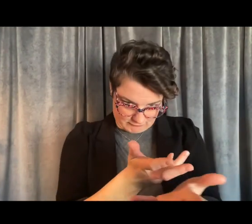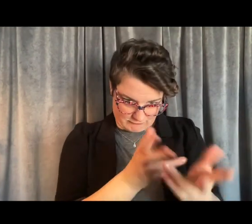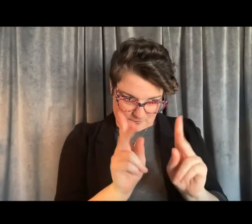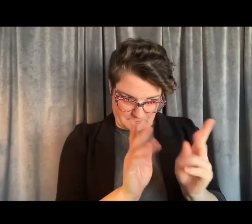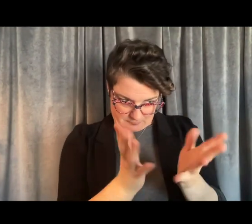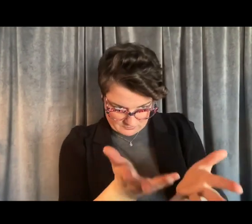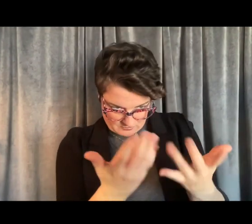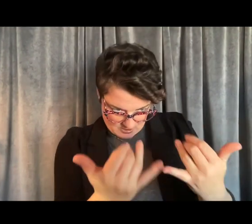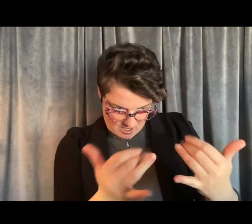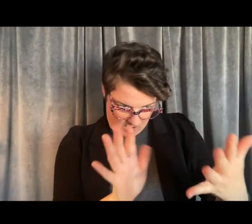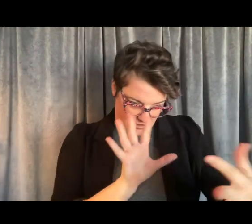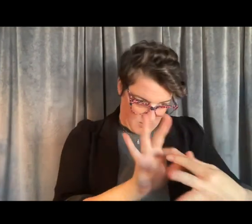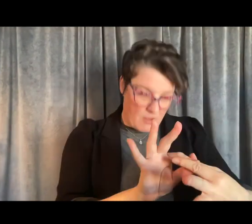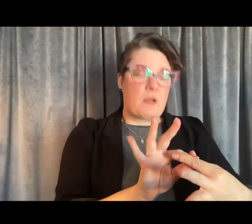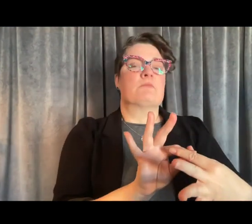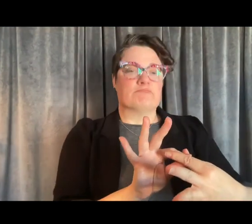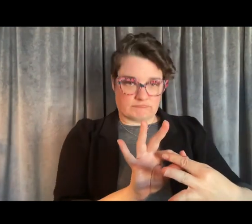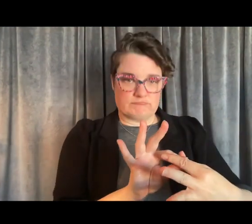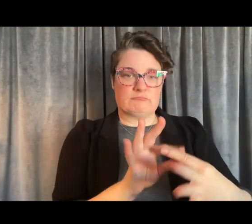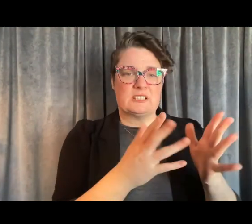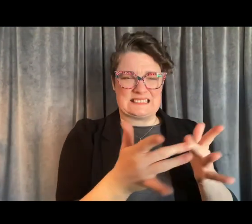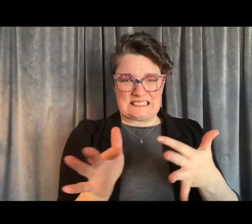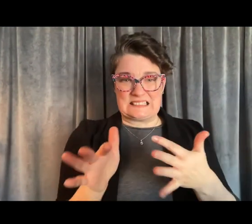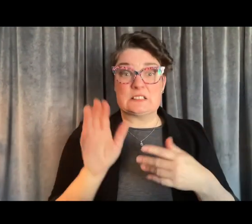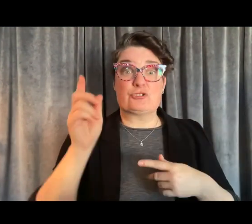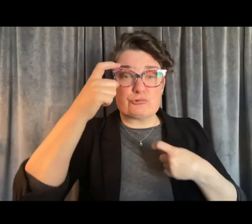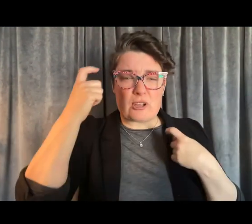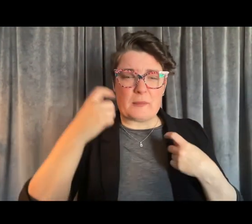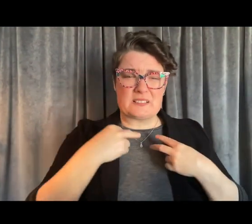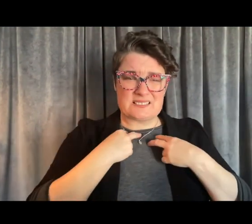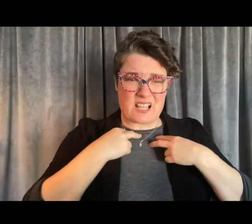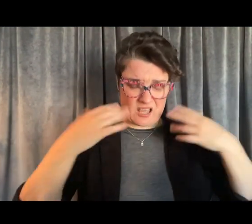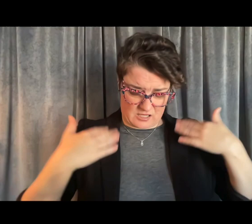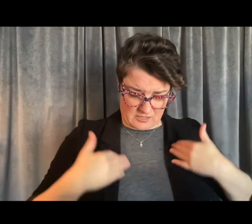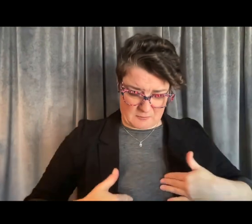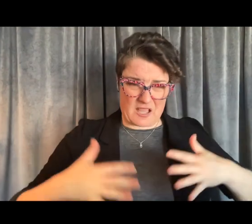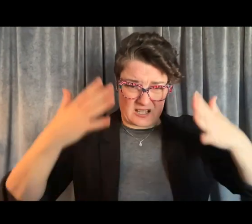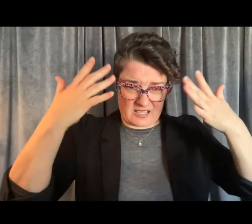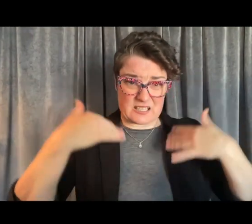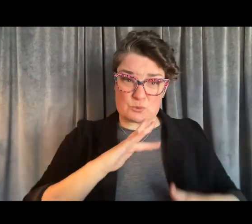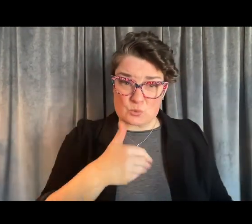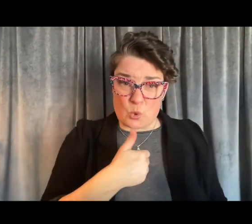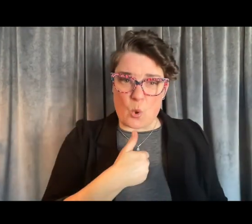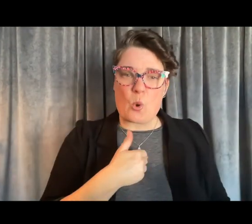to move where trauma is stuck in the body and in the soul and move it through.